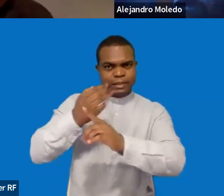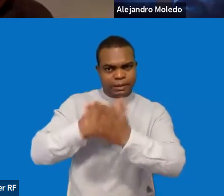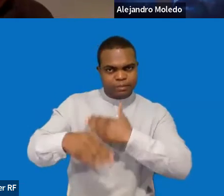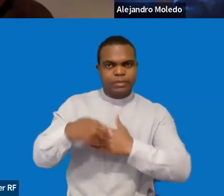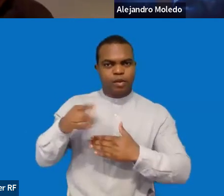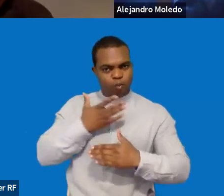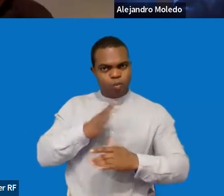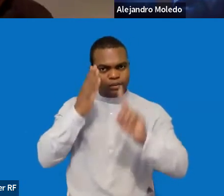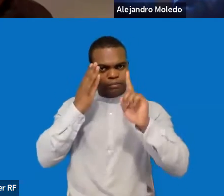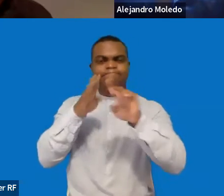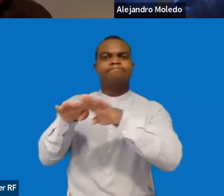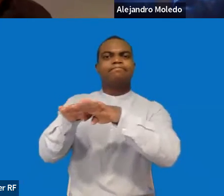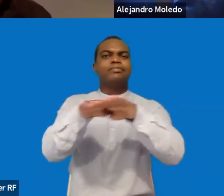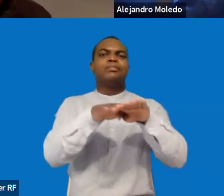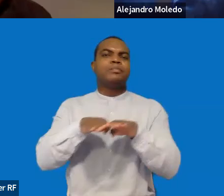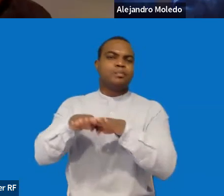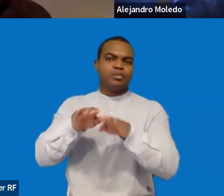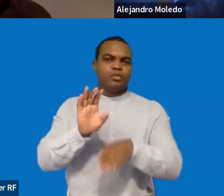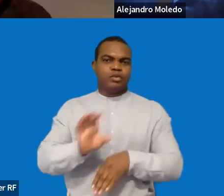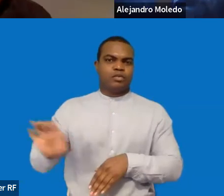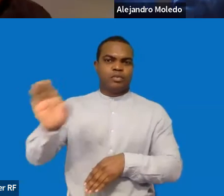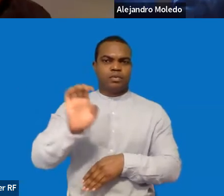which was not the case in the pilot project.